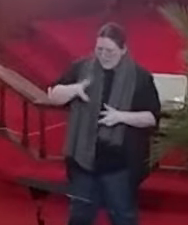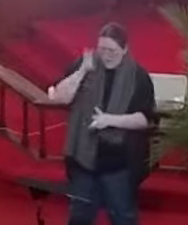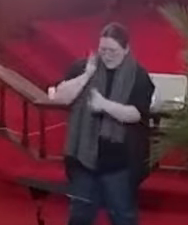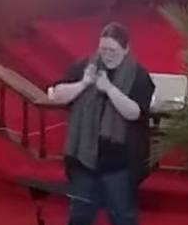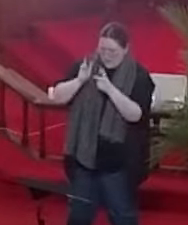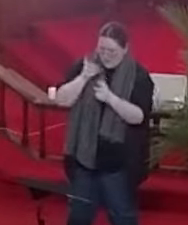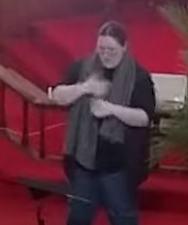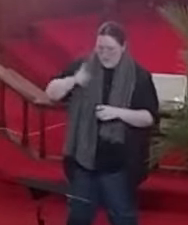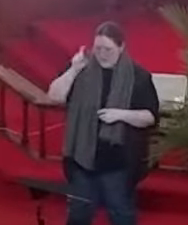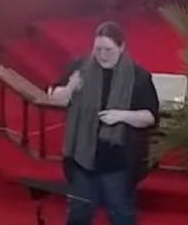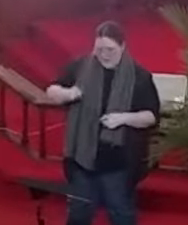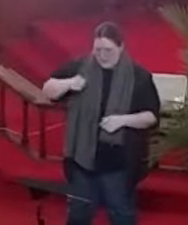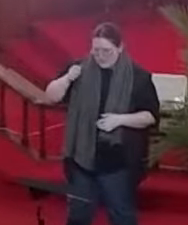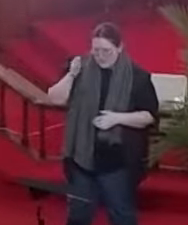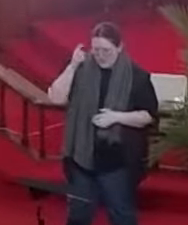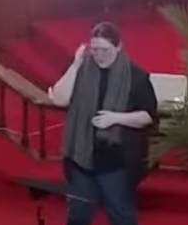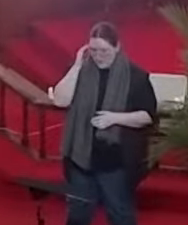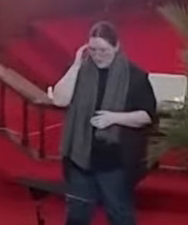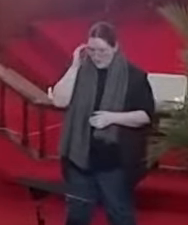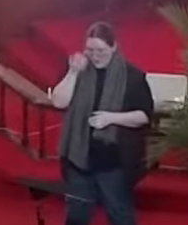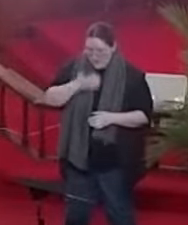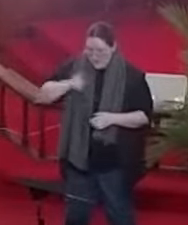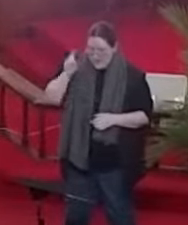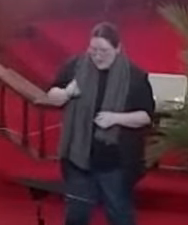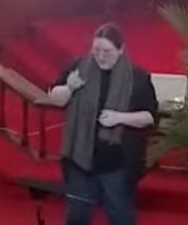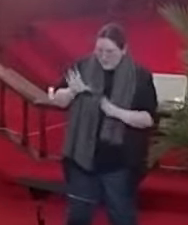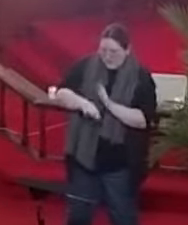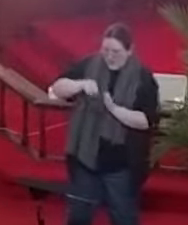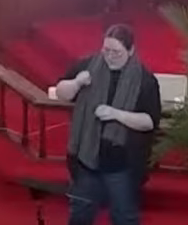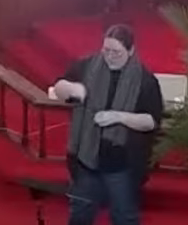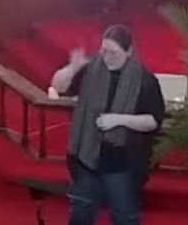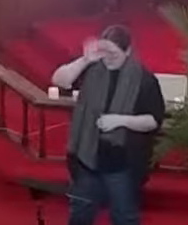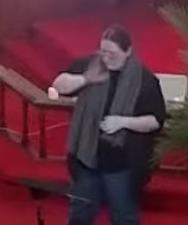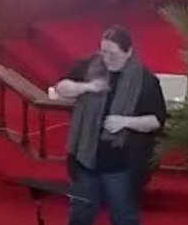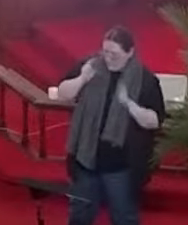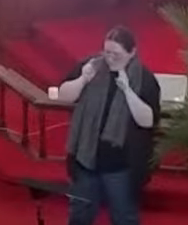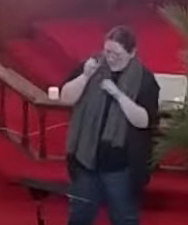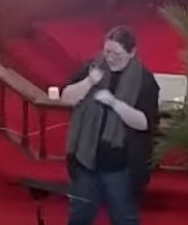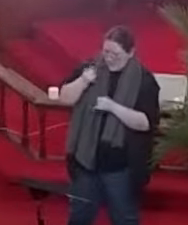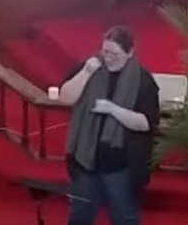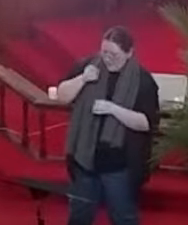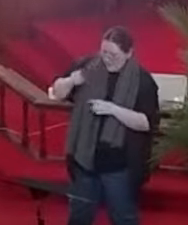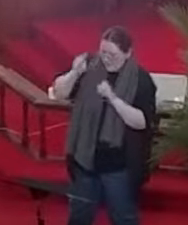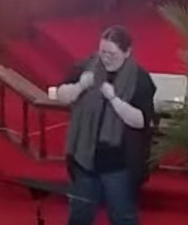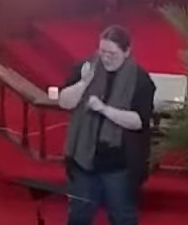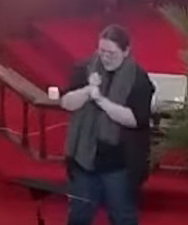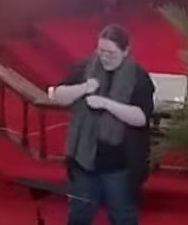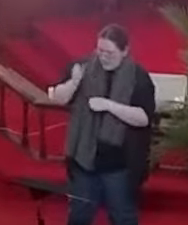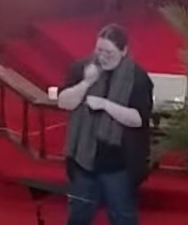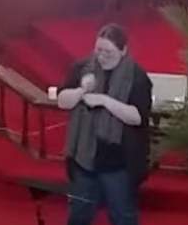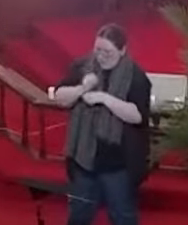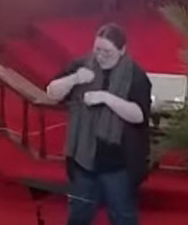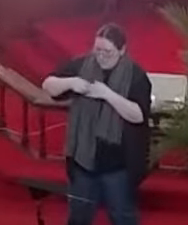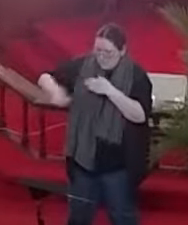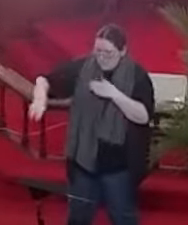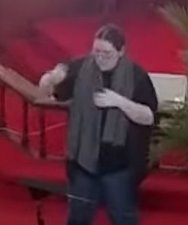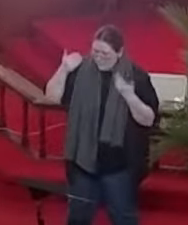I had to find out. I had to find this man and see if He could indeed work a miracle for me.